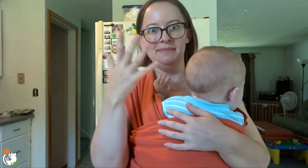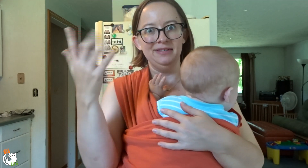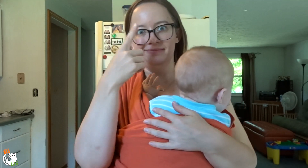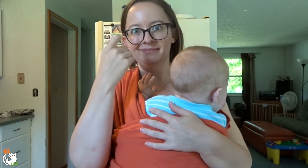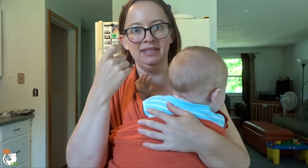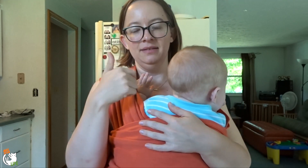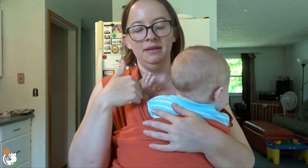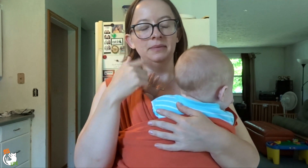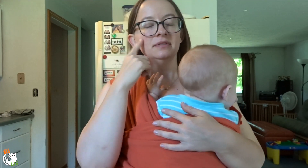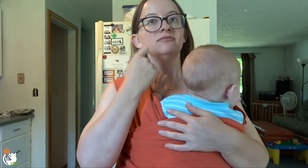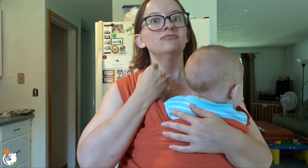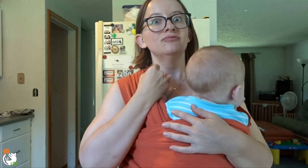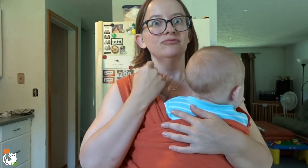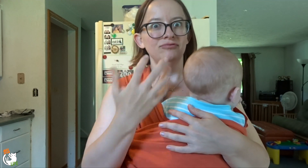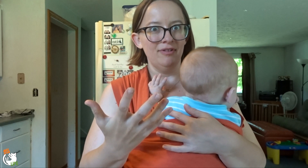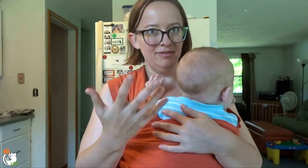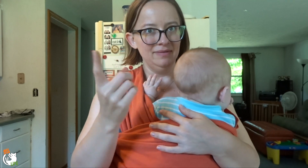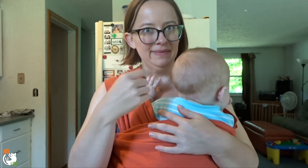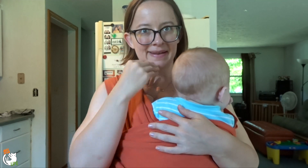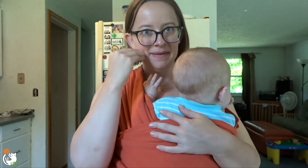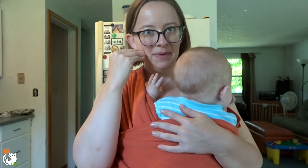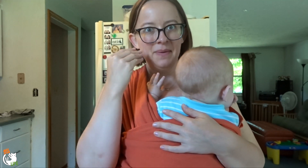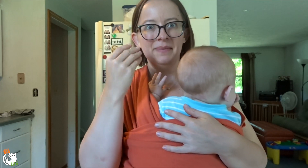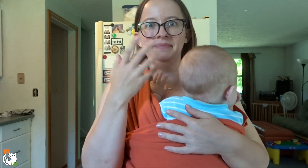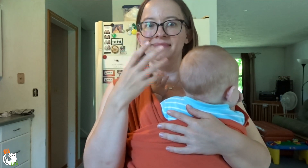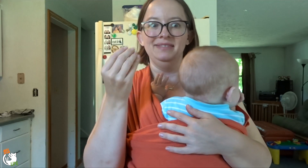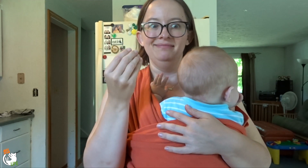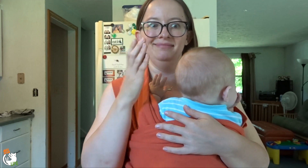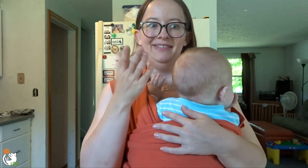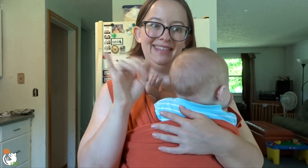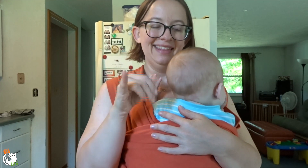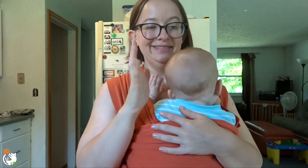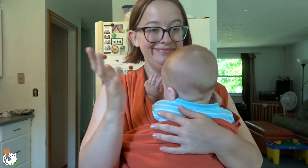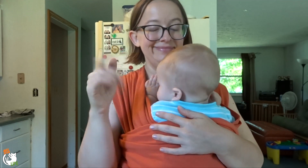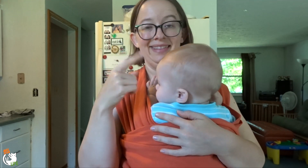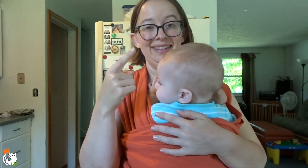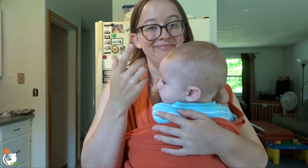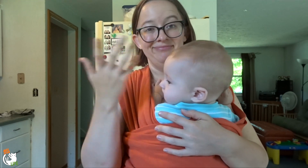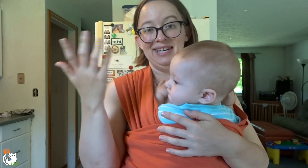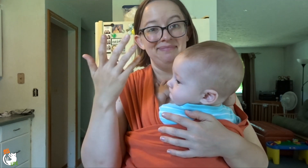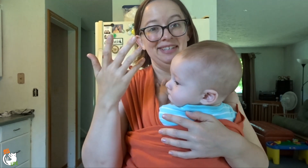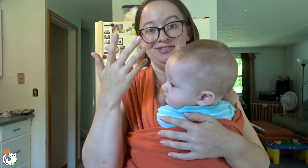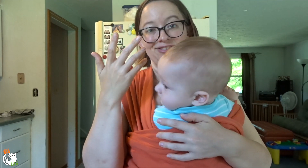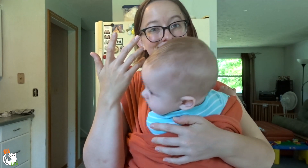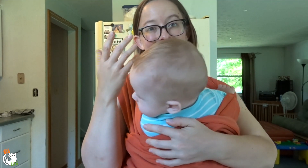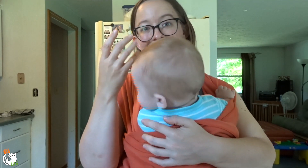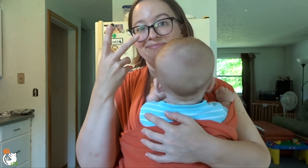I didn't film much cause I was literally exhausted when I got home. Then after that I had to chat with family